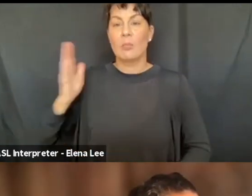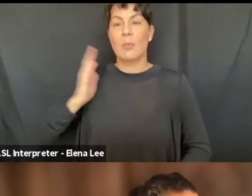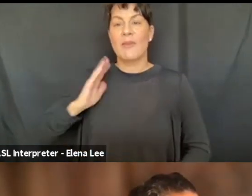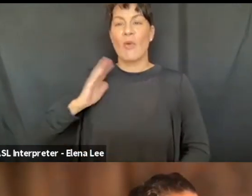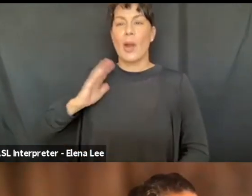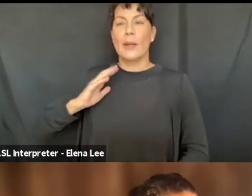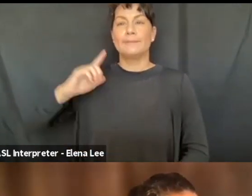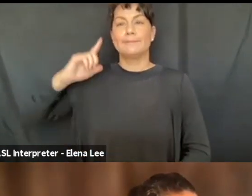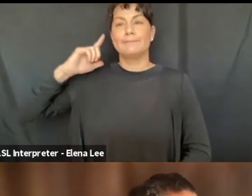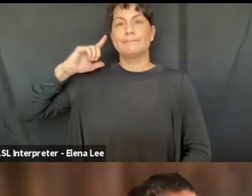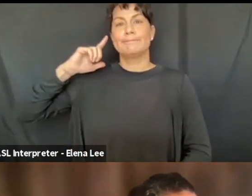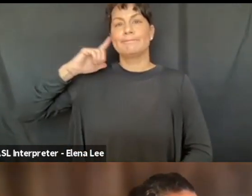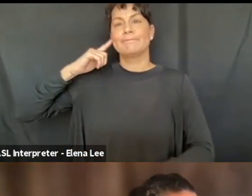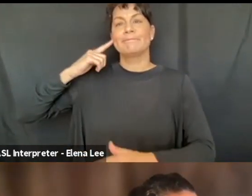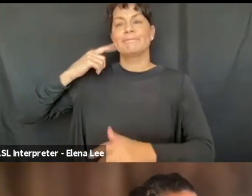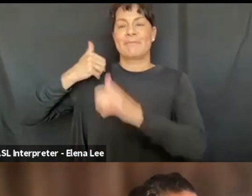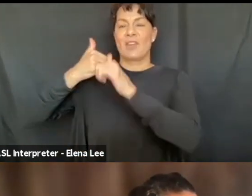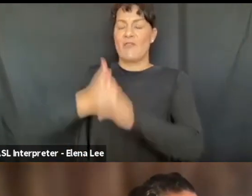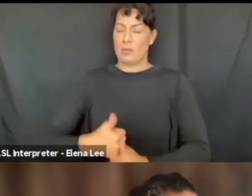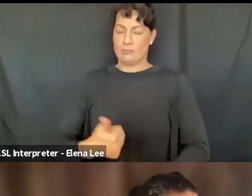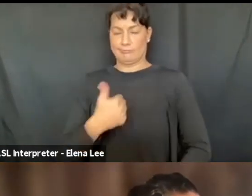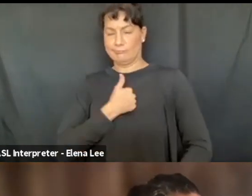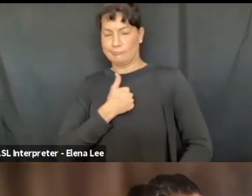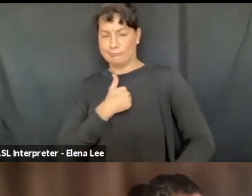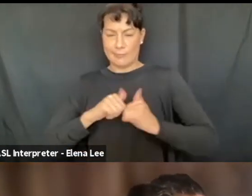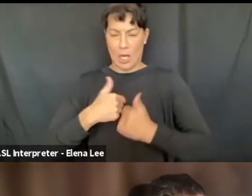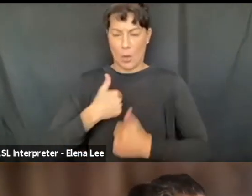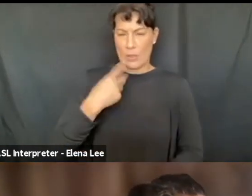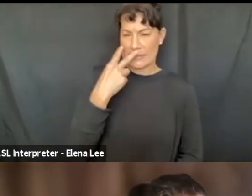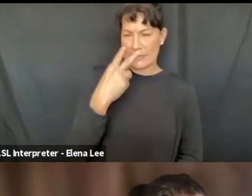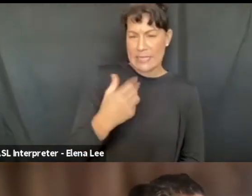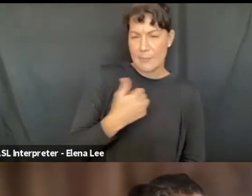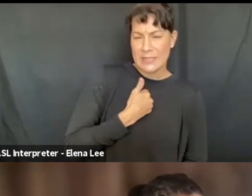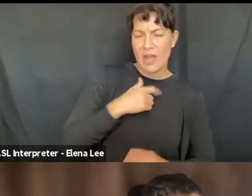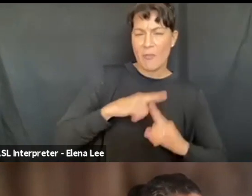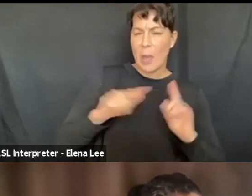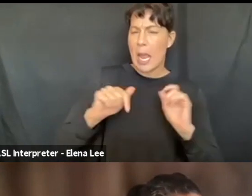but people who are not like you, who have less privilege,